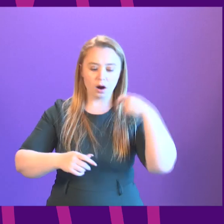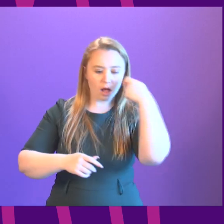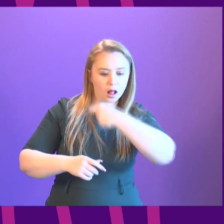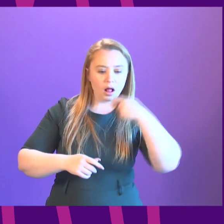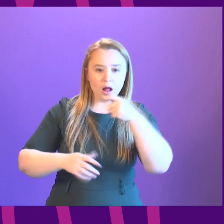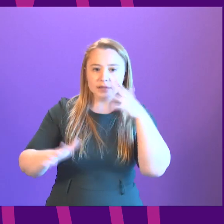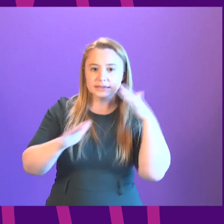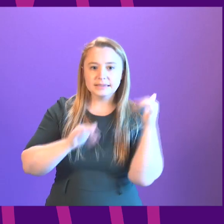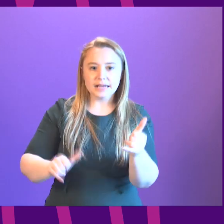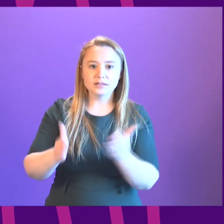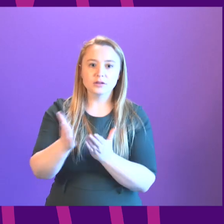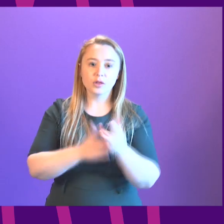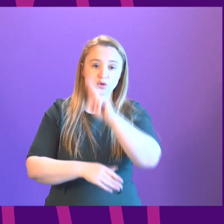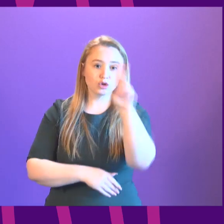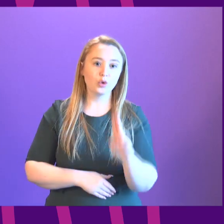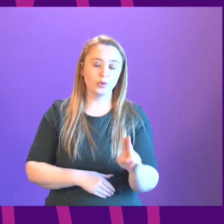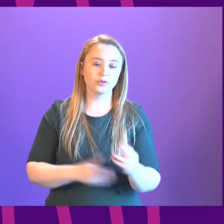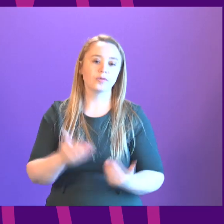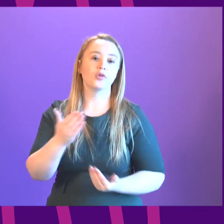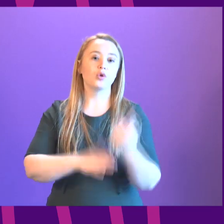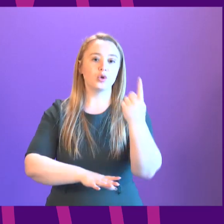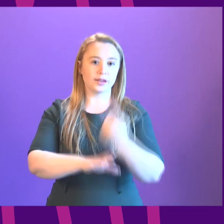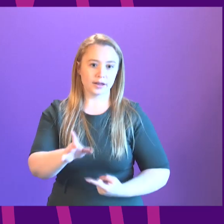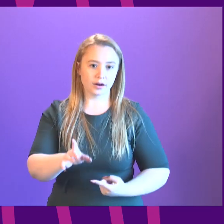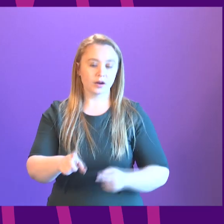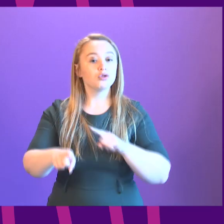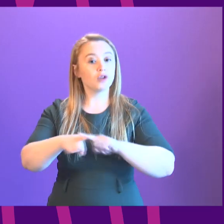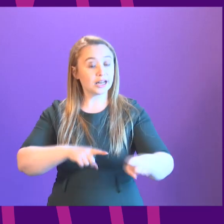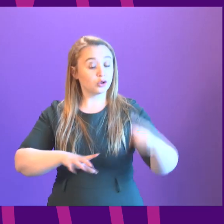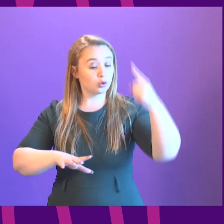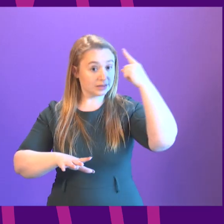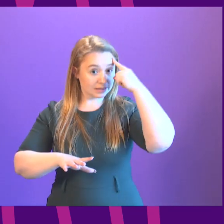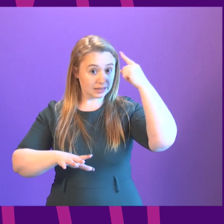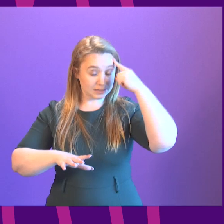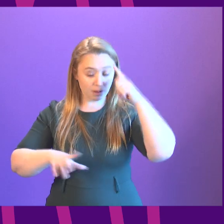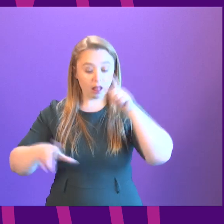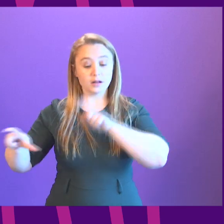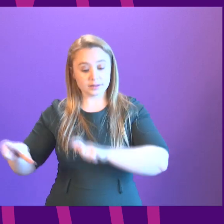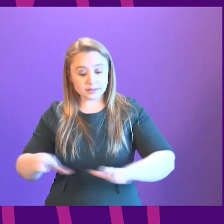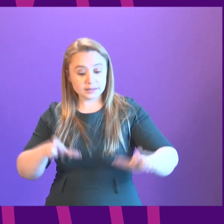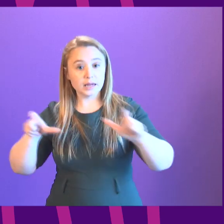the new year. We are trying to do that sensibly and on a sustainable basis. Some of the plans